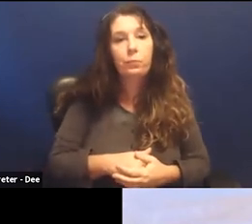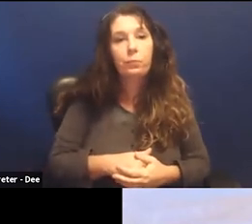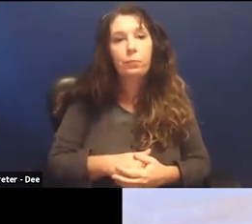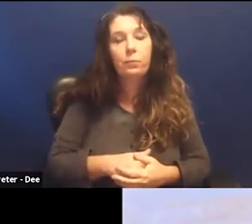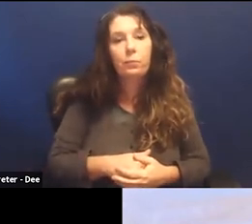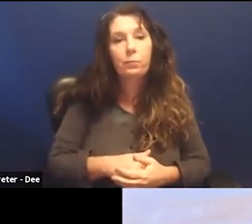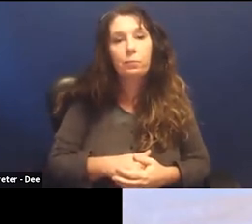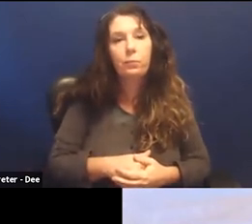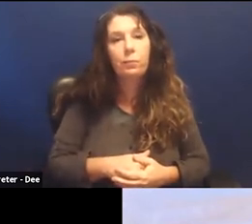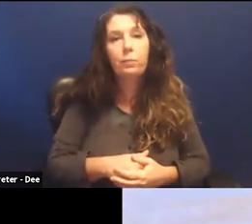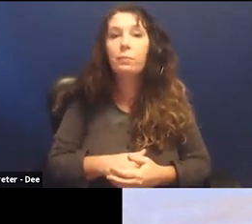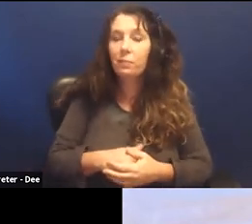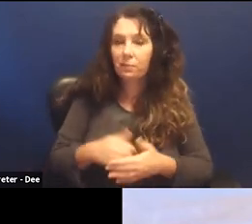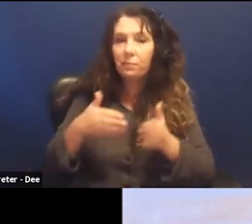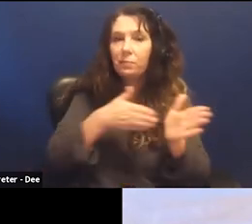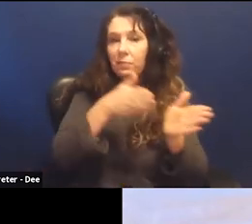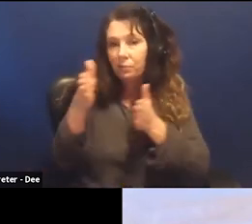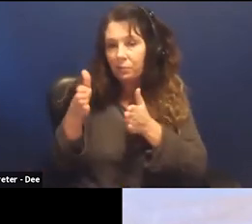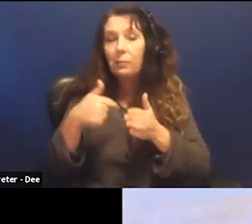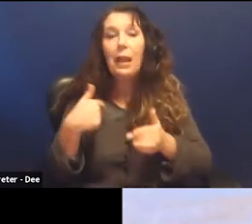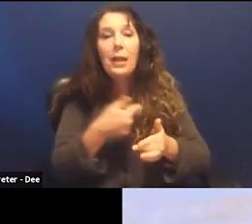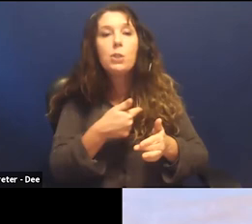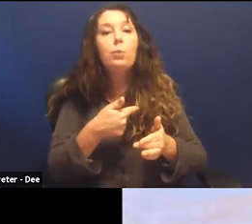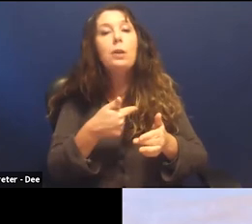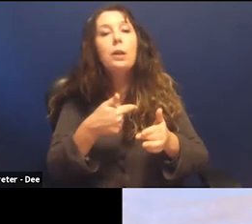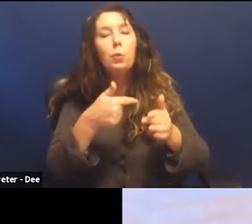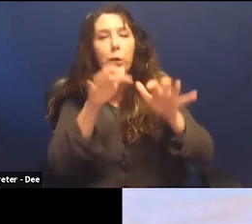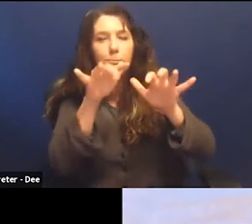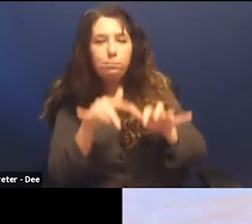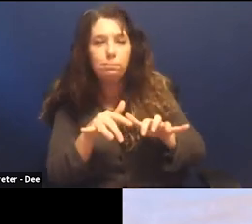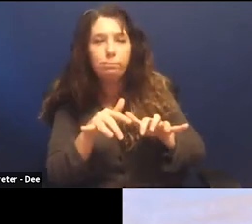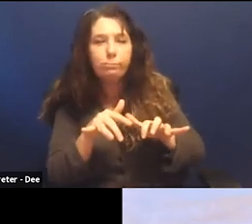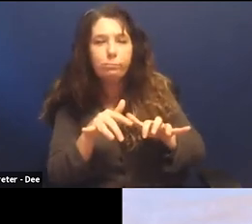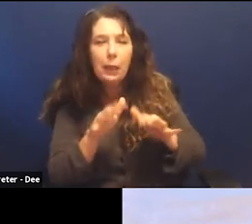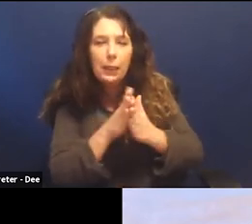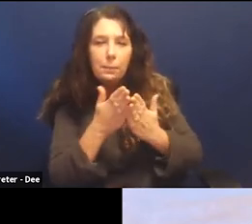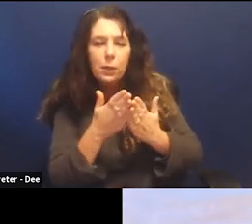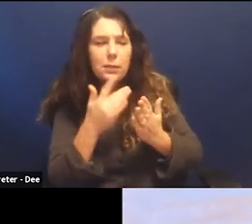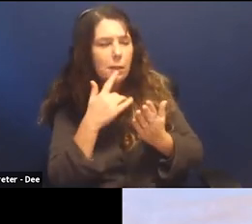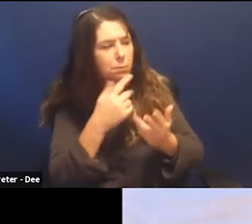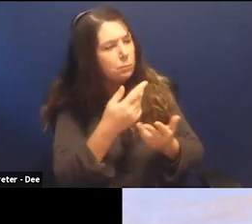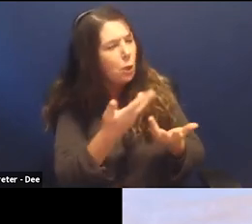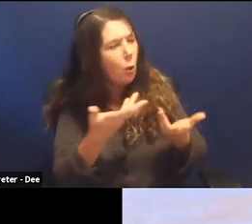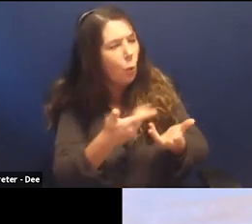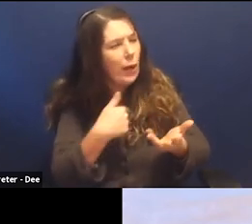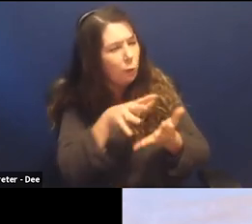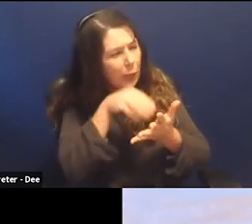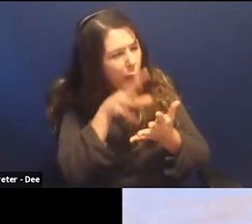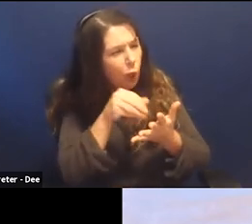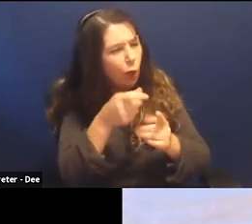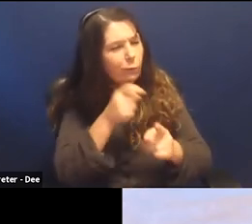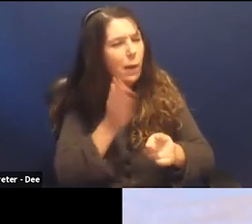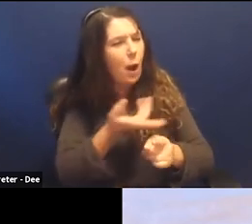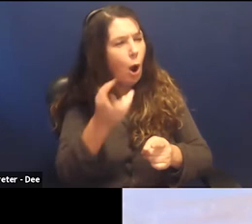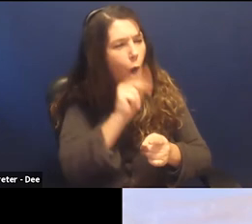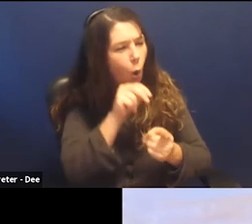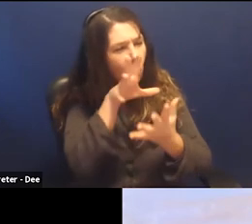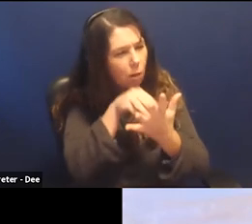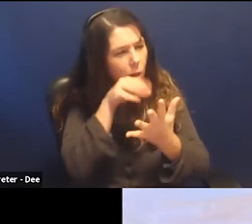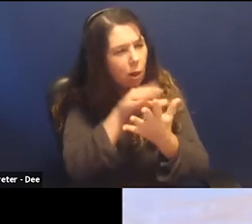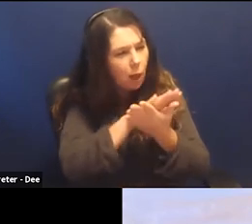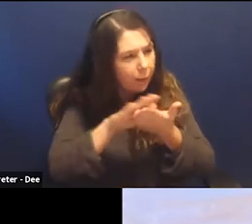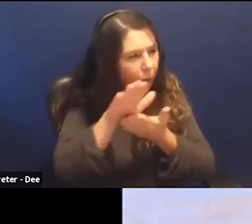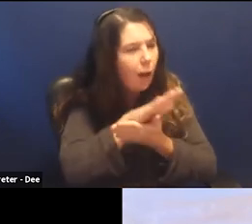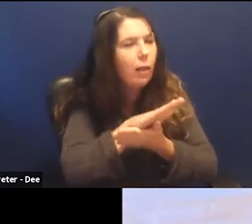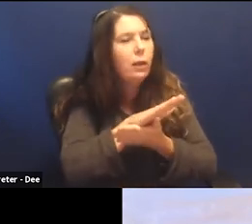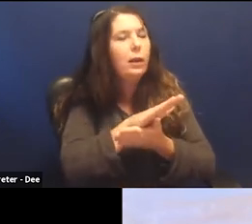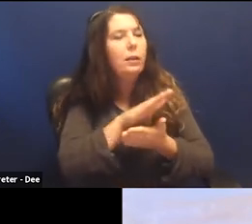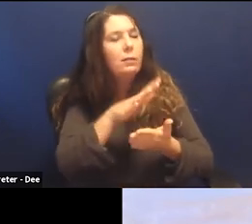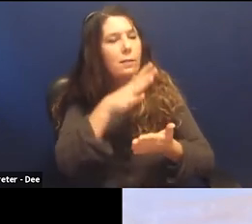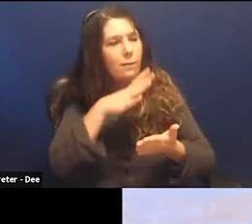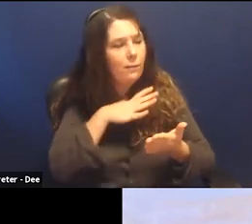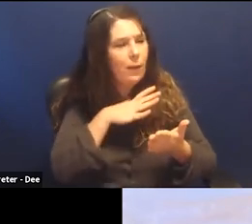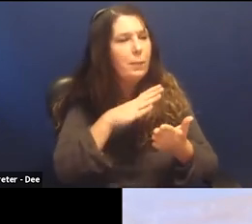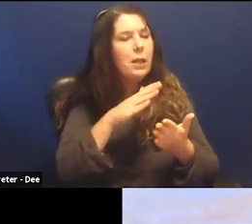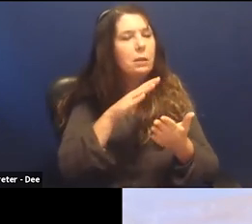Um, so as we were writing the book, we, you know, ask ourselves what we've learned from our own schooling and feminist scholarship, our participation in various activist communities.